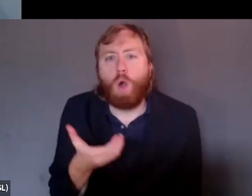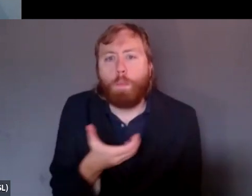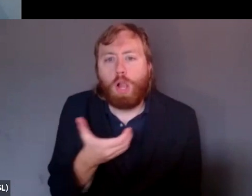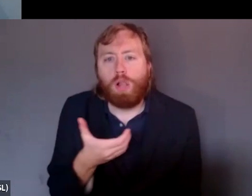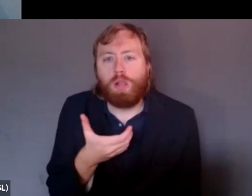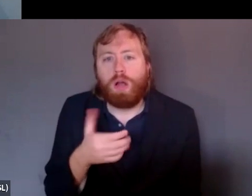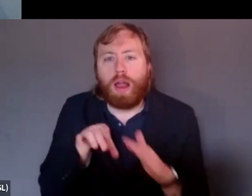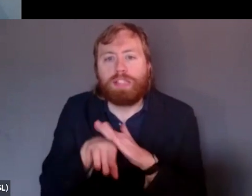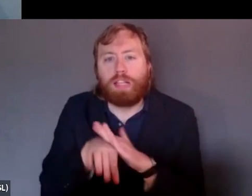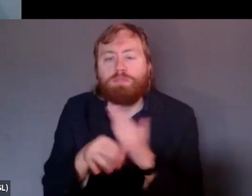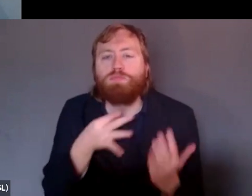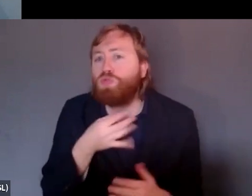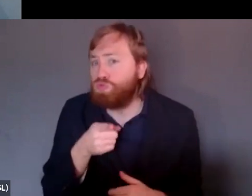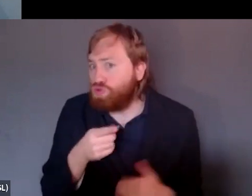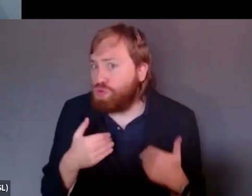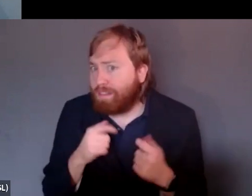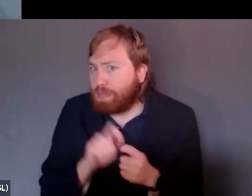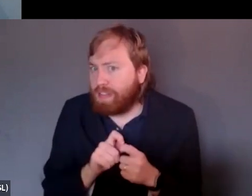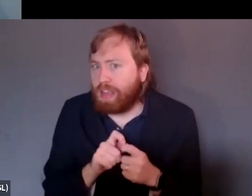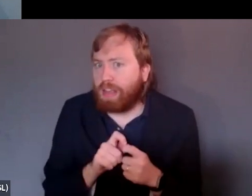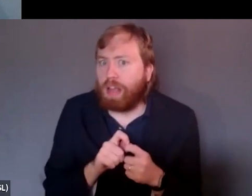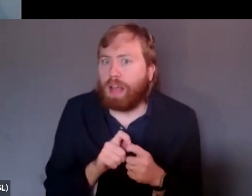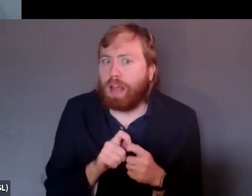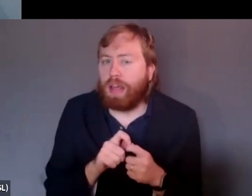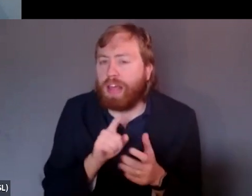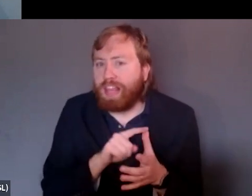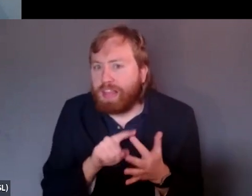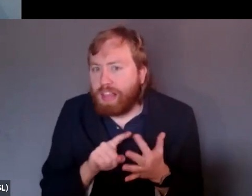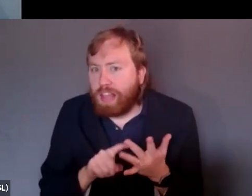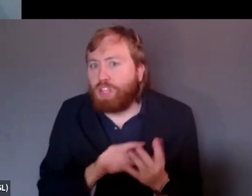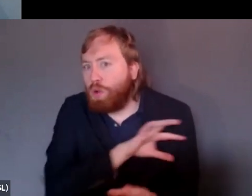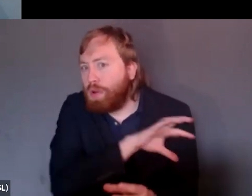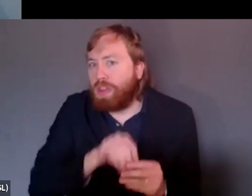Are there specific things that you put into that beyond what you were doing for desktop?